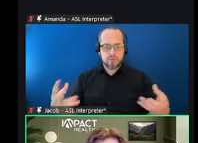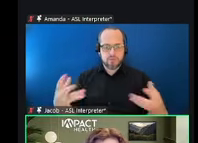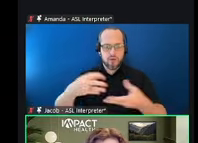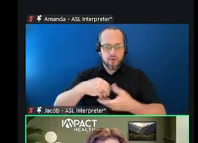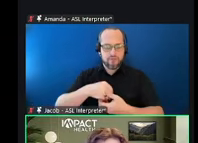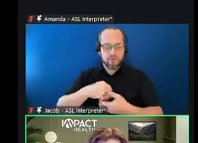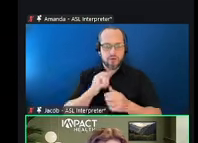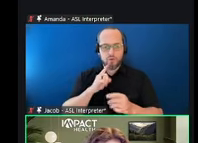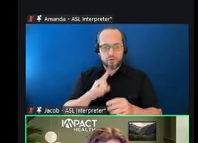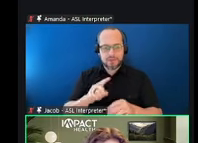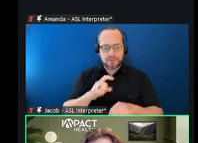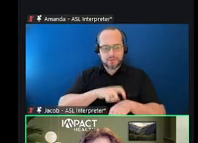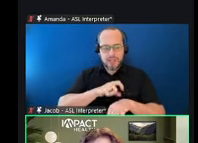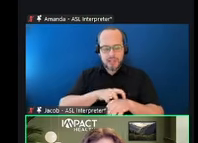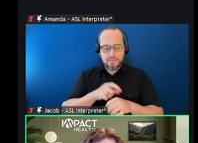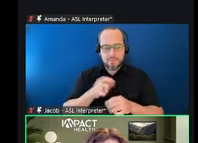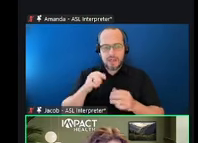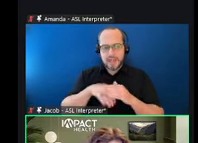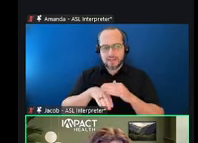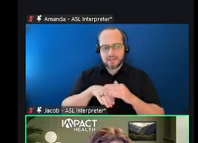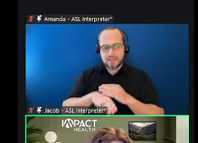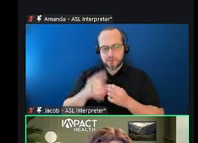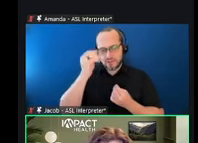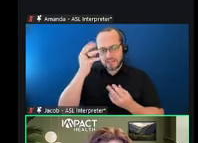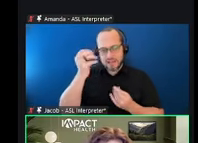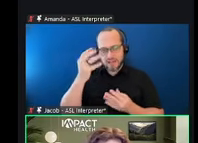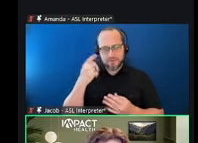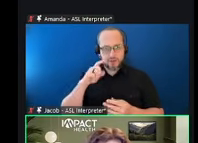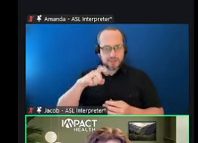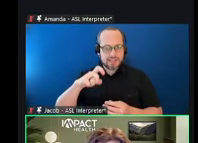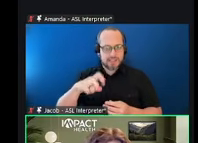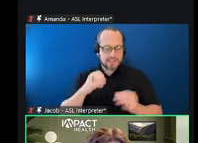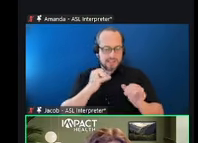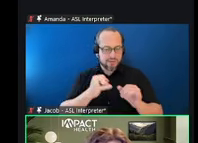both on the needs of the individual and on the resources of the community and clinical spaces